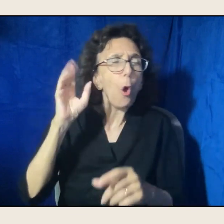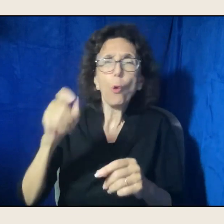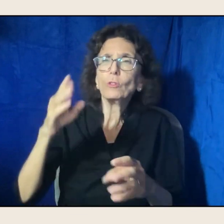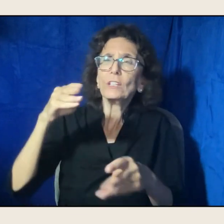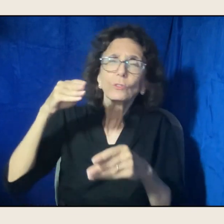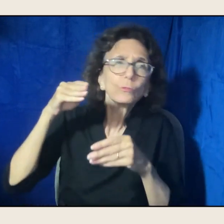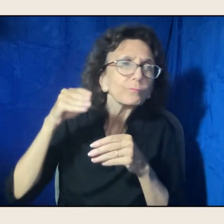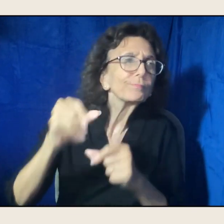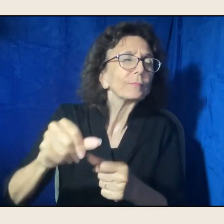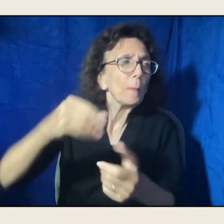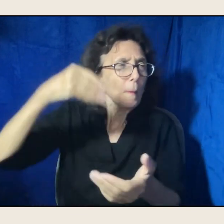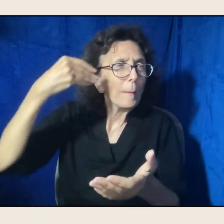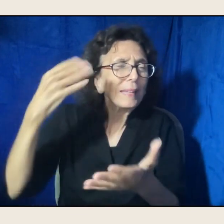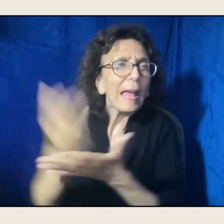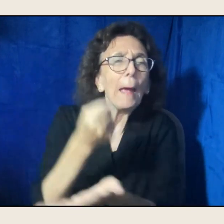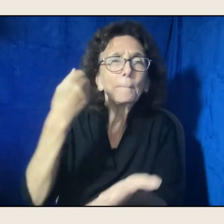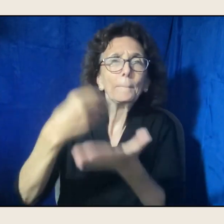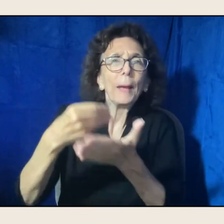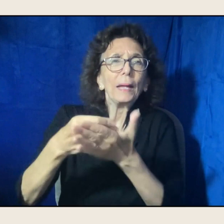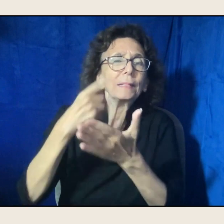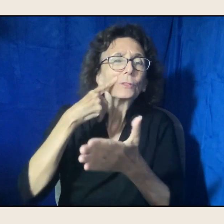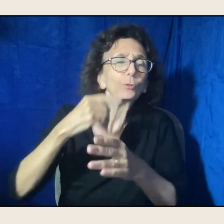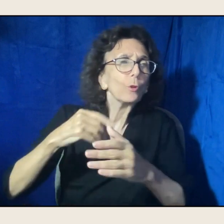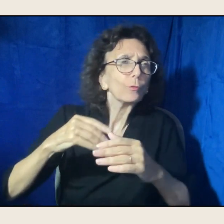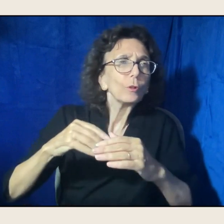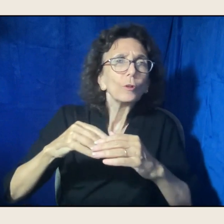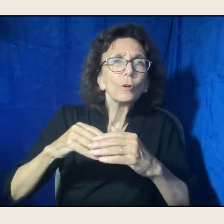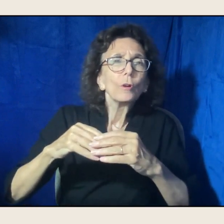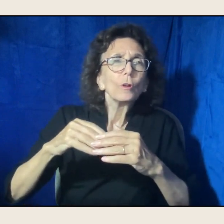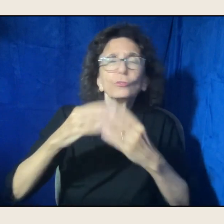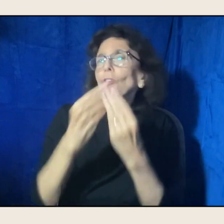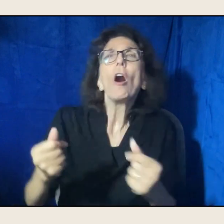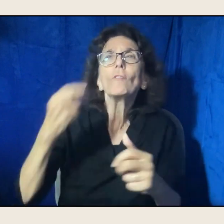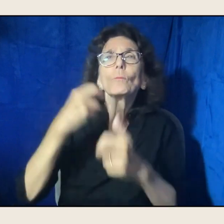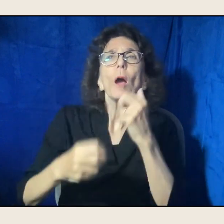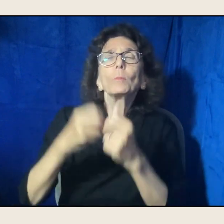to solve the problem, because it is preventable.